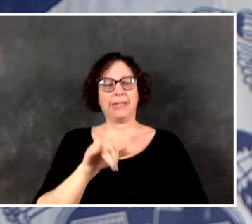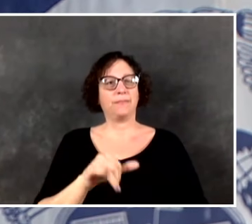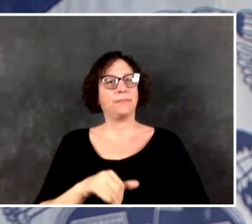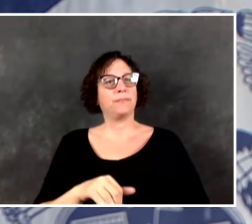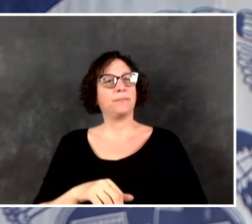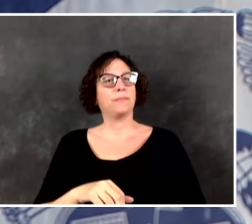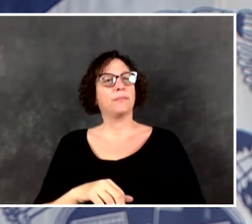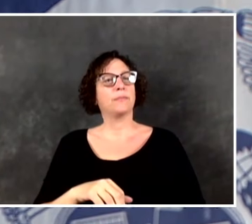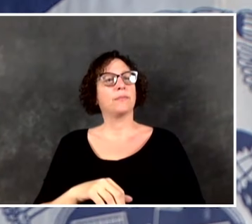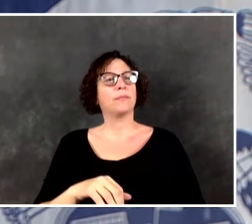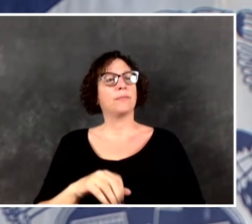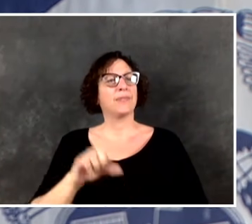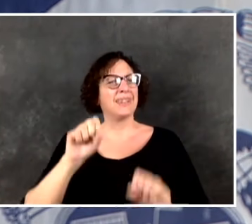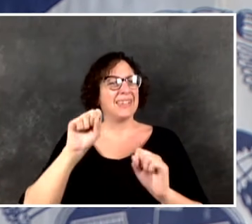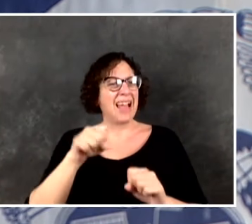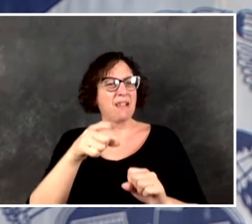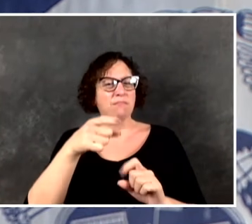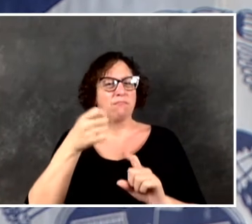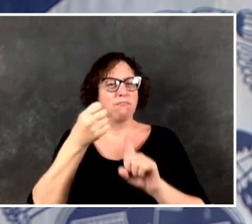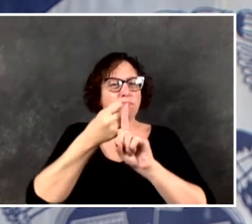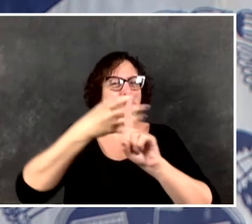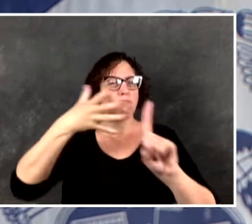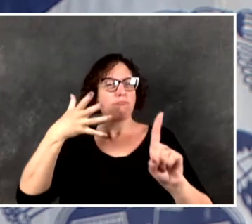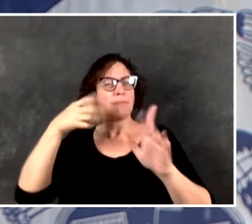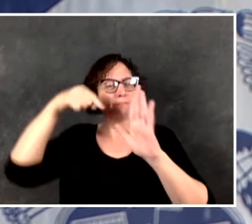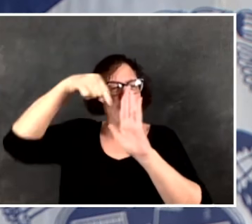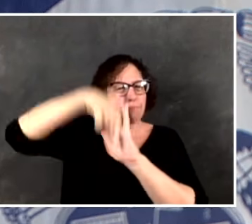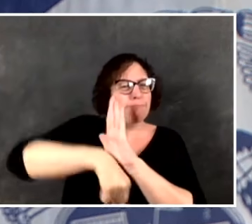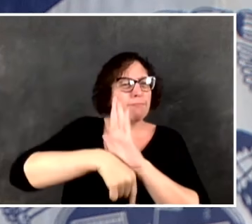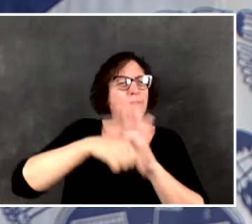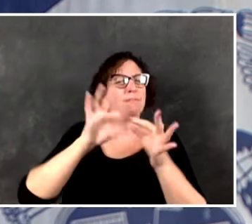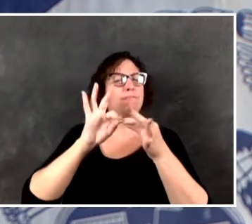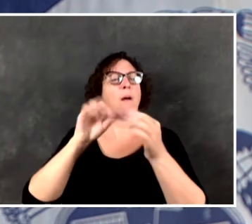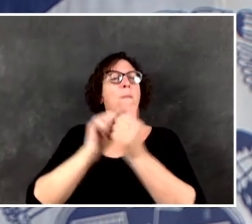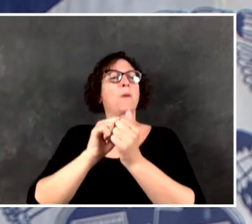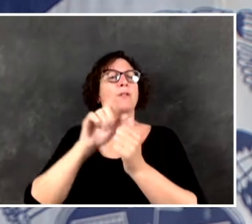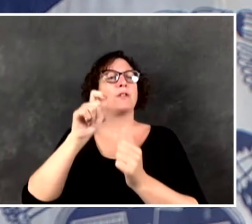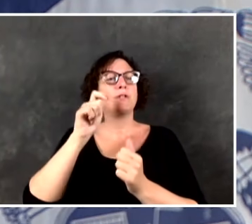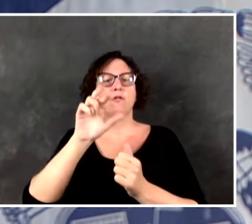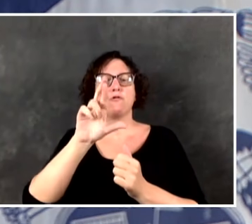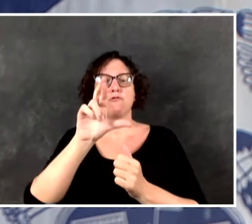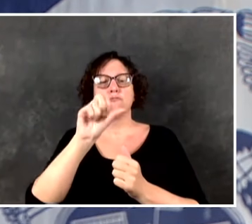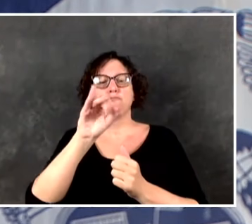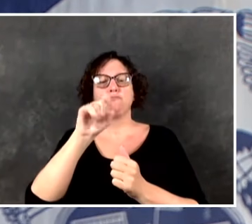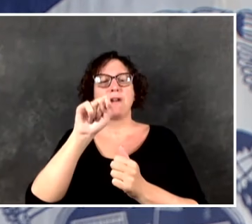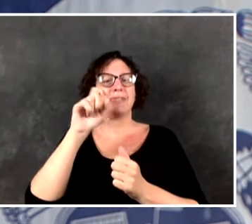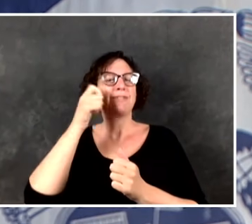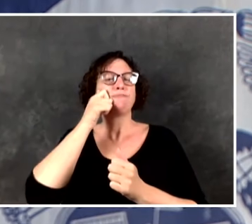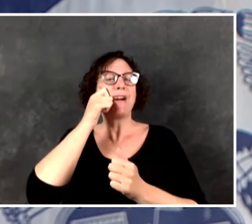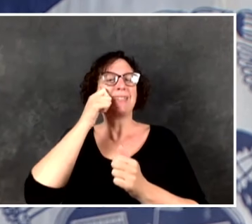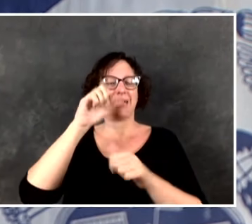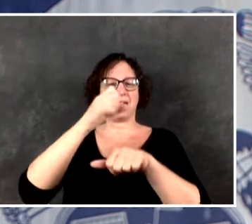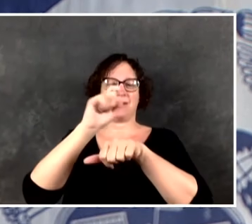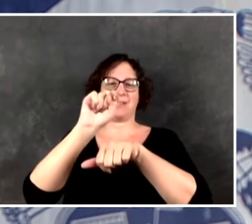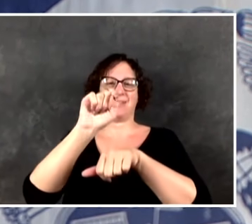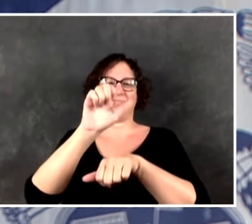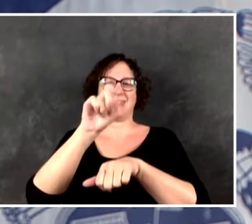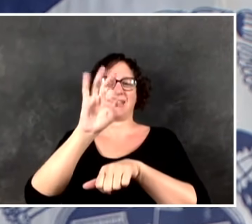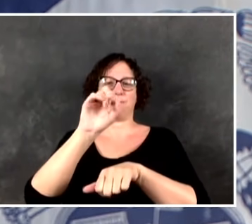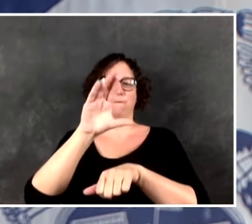RENTERS. > >IWA S WONDERING FOR YOU COULD SPEAK MORE ABOUT THE TASK FORCE OF RACIAL INCLUSION. I KNOW YOU OLYN JUST ANNOUNCED IT BUT CAN YOU SAY